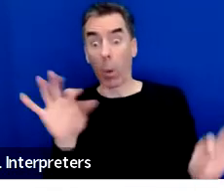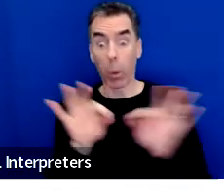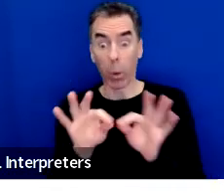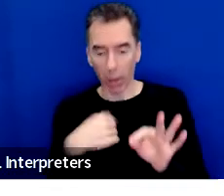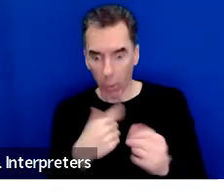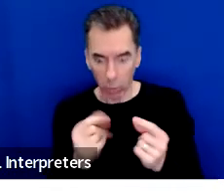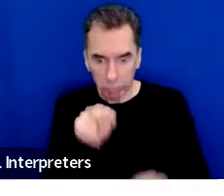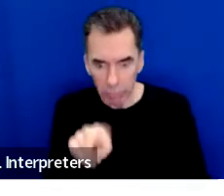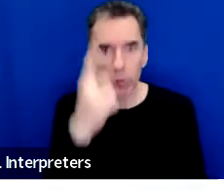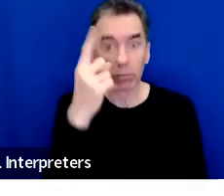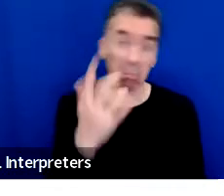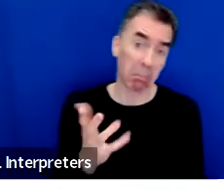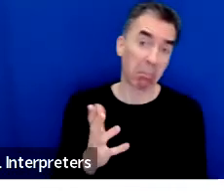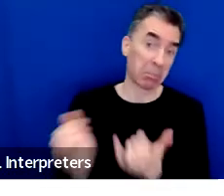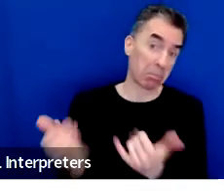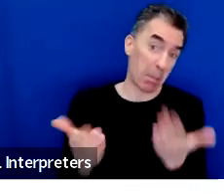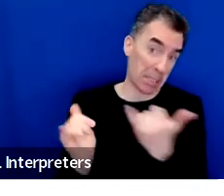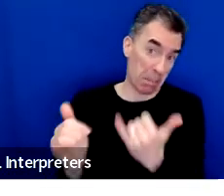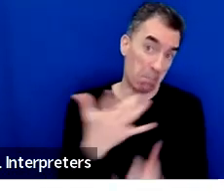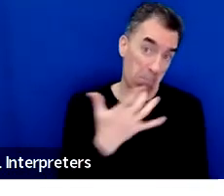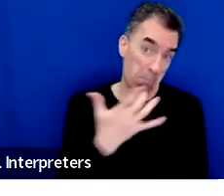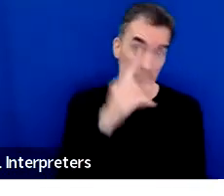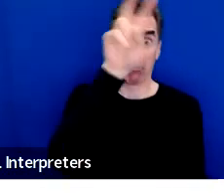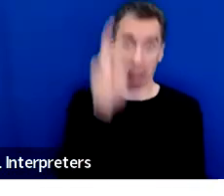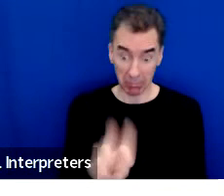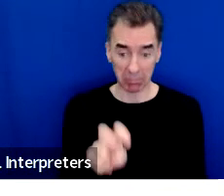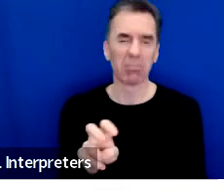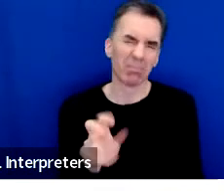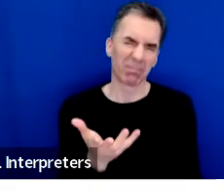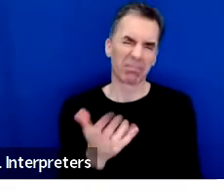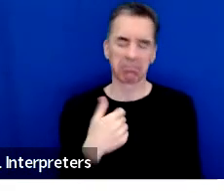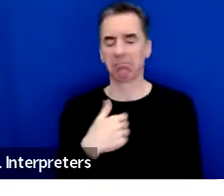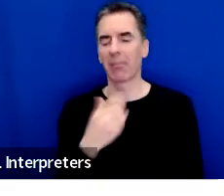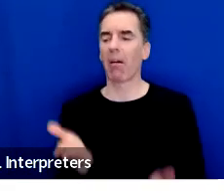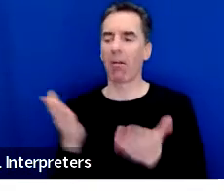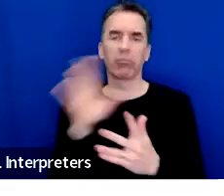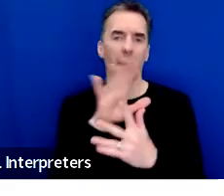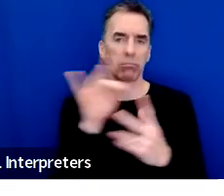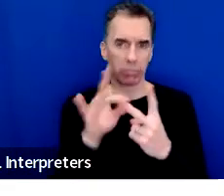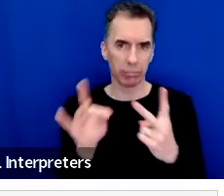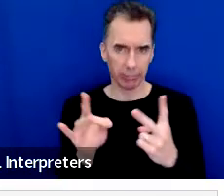I'm not sure but that's that's how I think of it. So that's how I have the